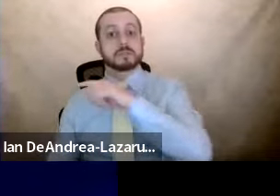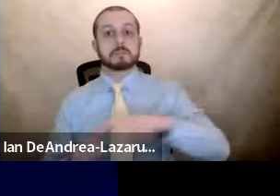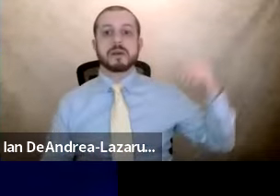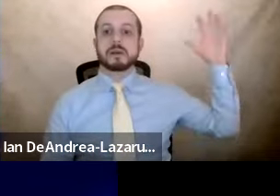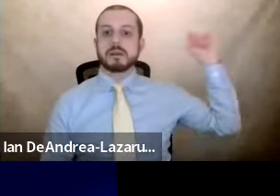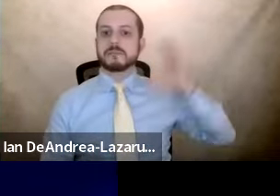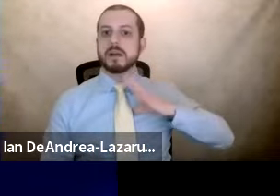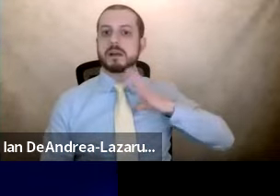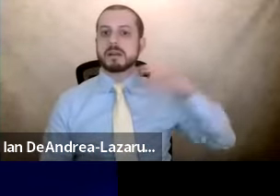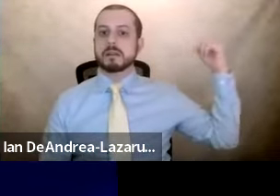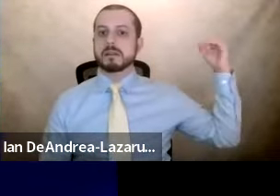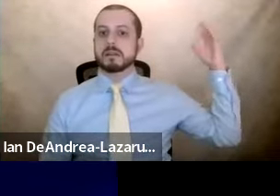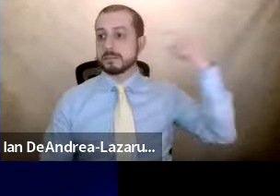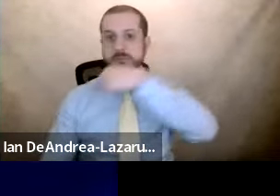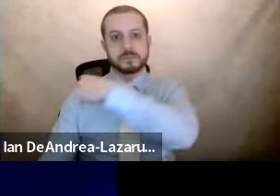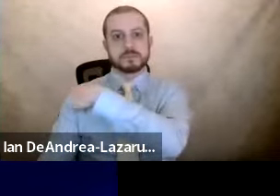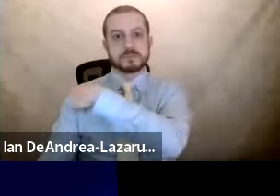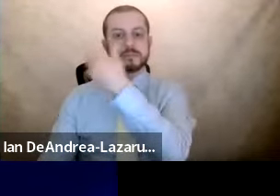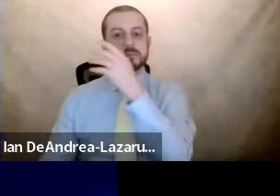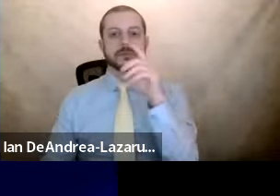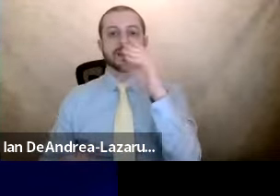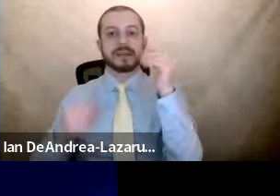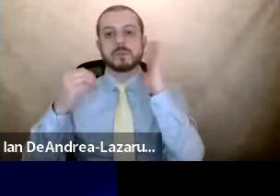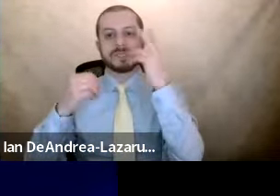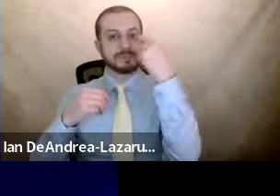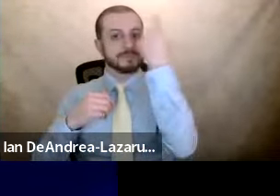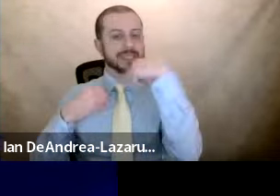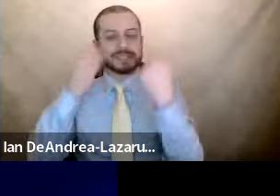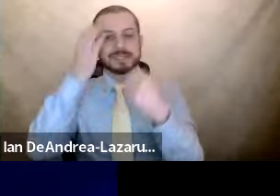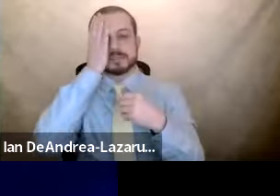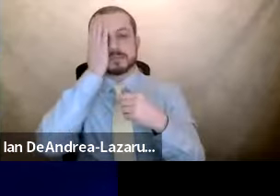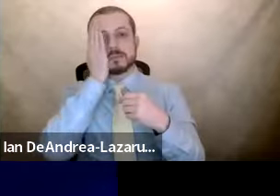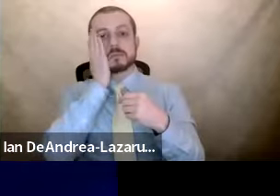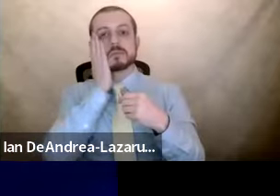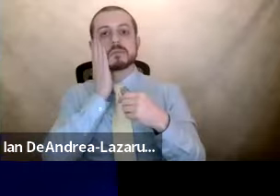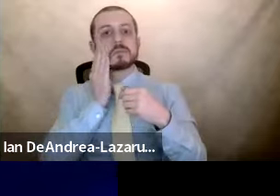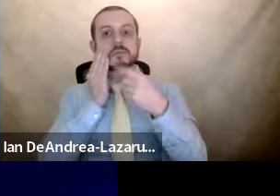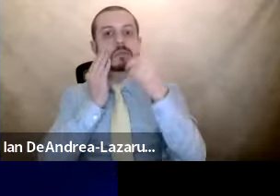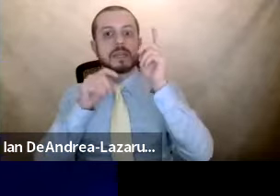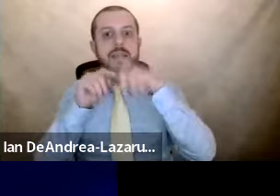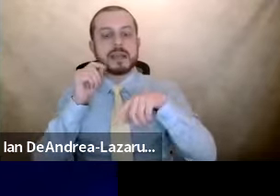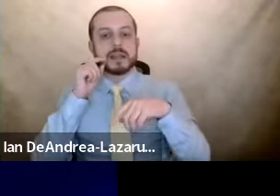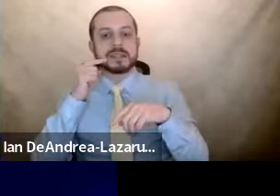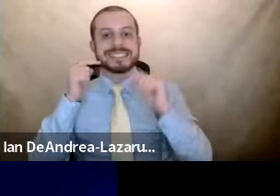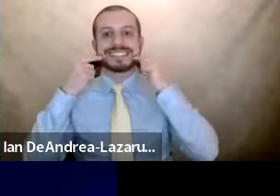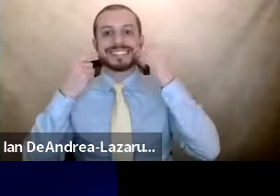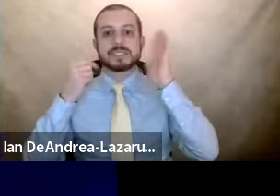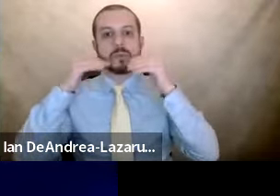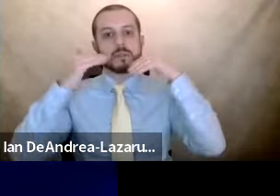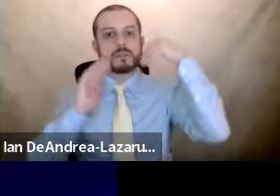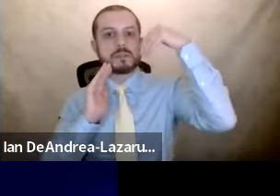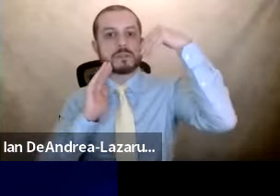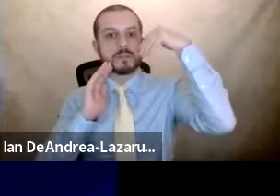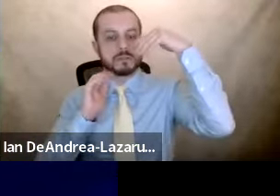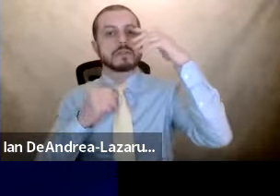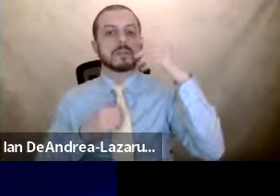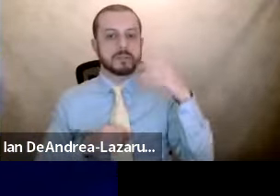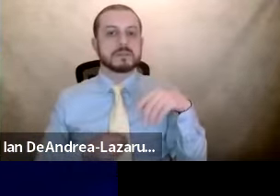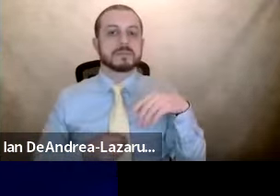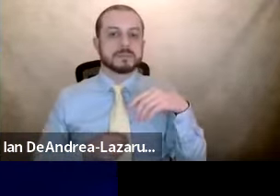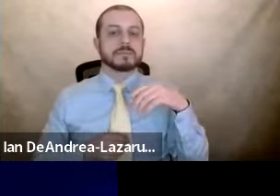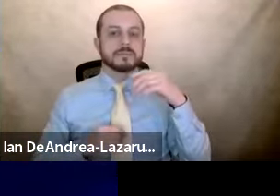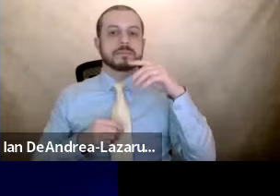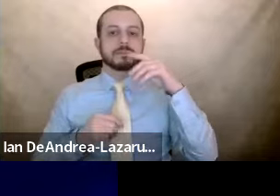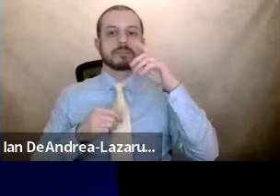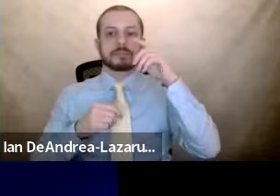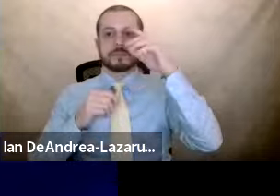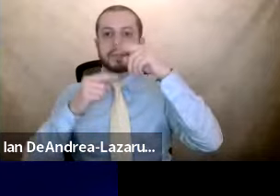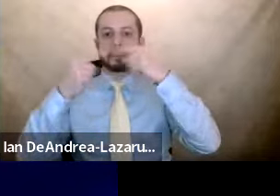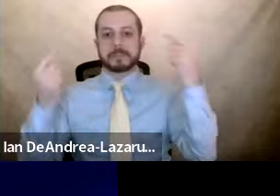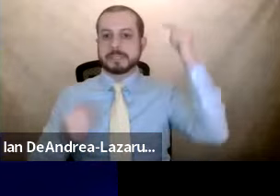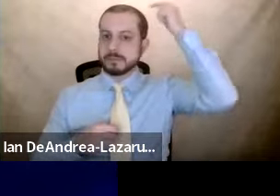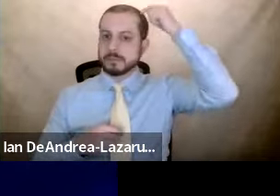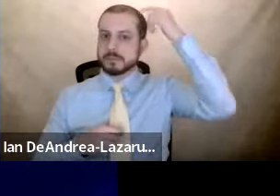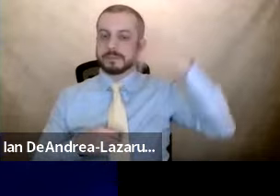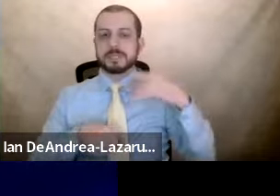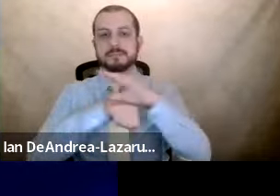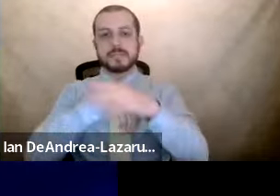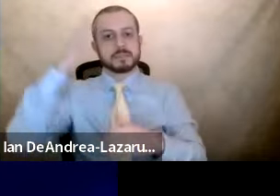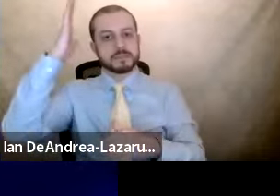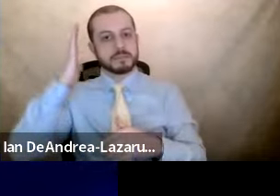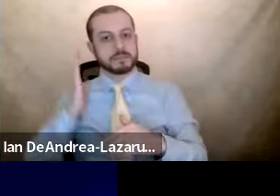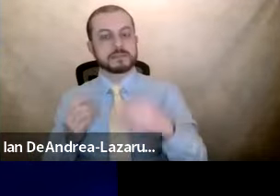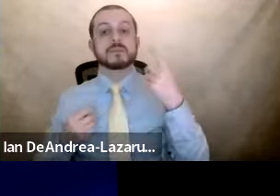If it's on the left side of your brain, for example, you would see symptoms on your right side.